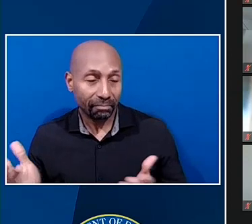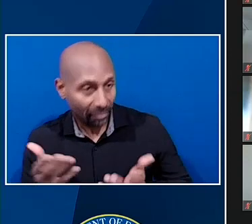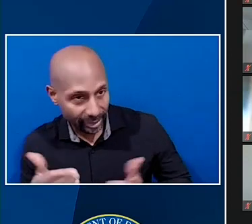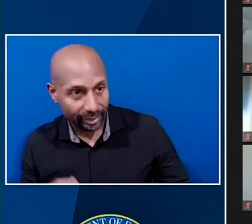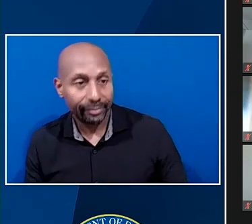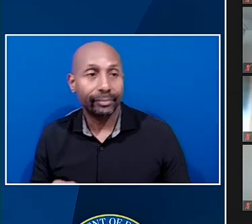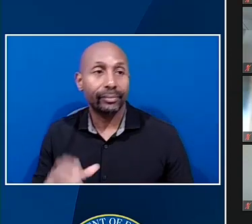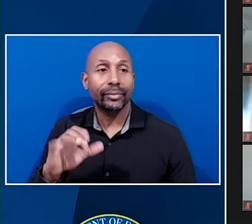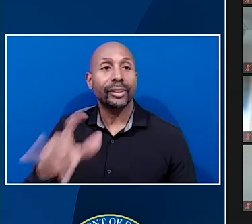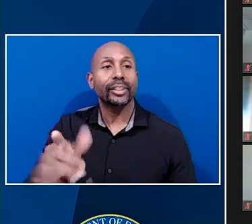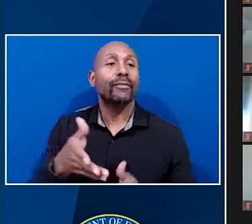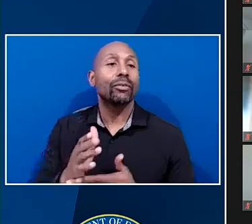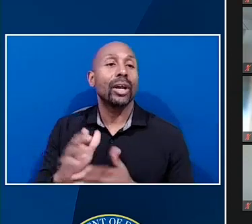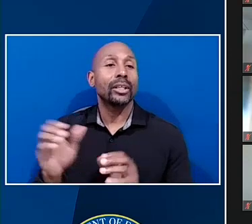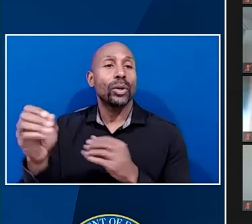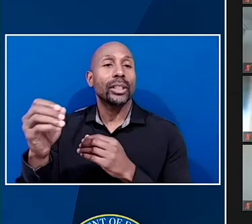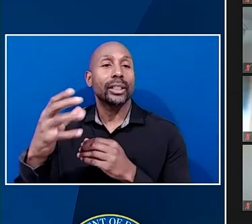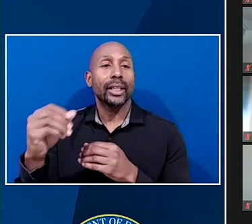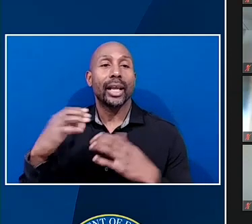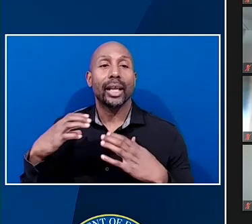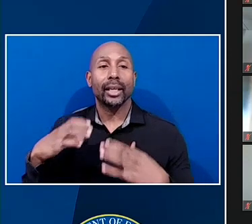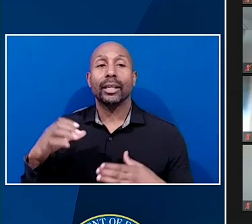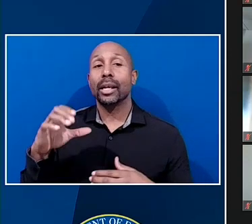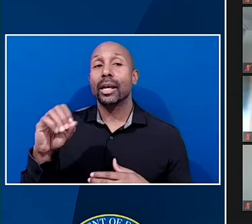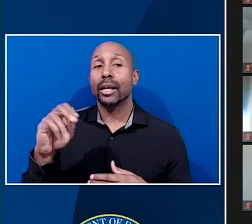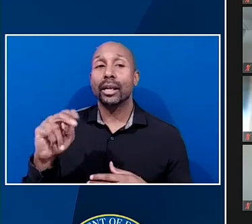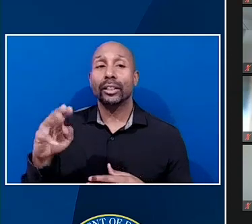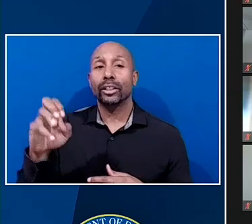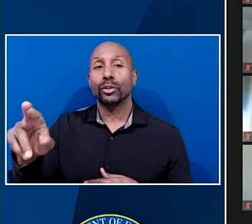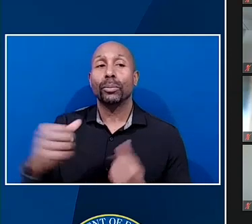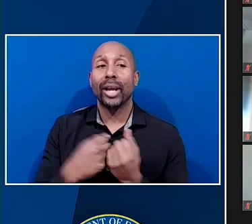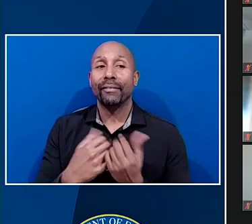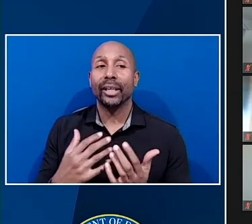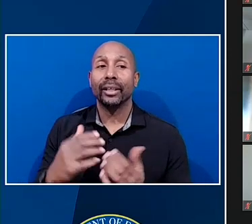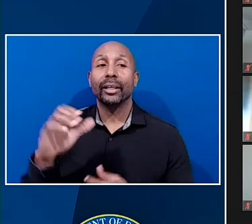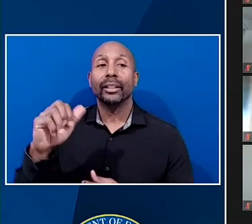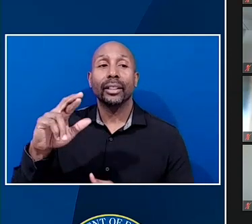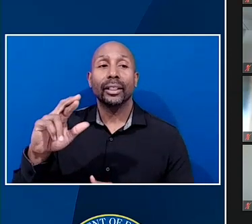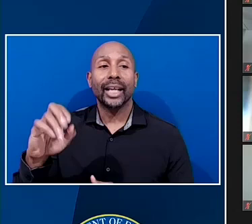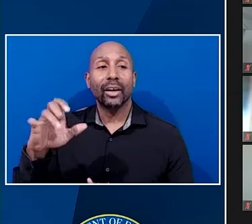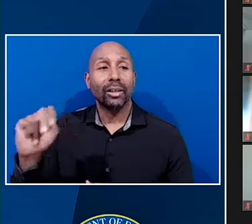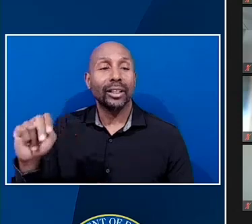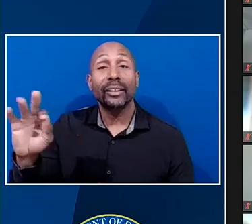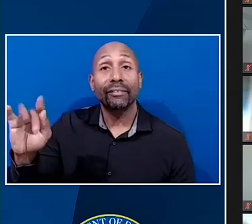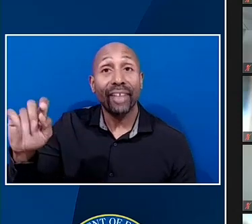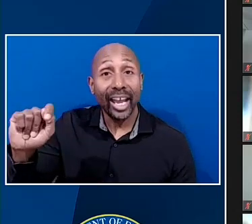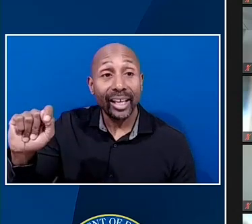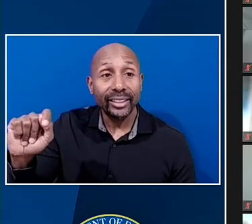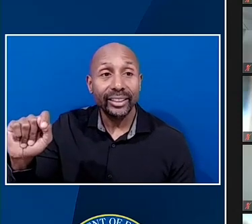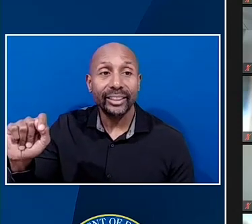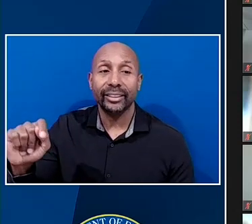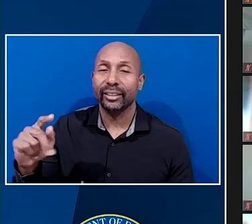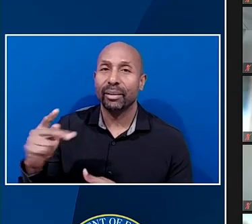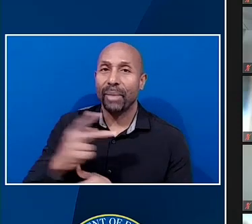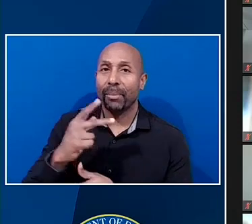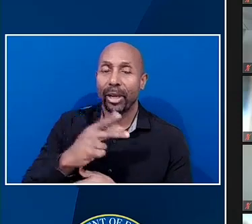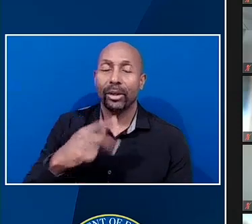organizations and consumer advocates, we have Carolyn Fast as primary. Good morning. Good morning. And Magin Sanchez.